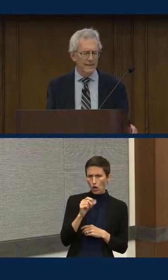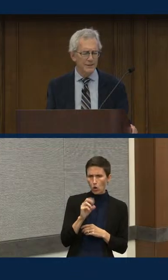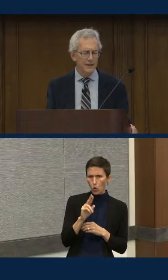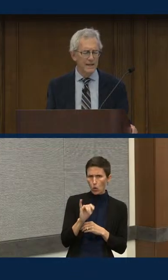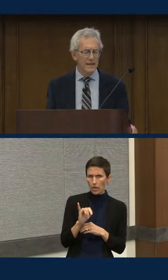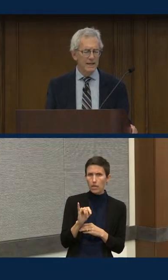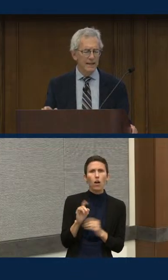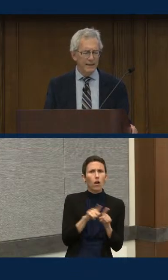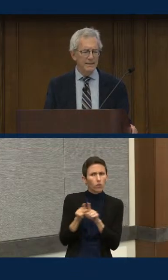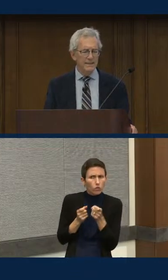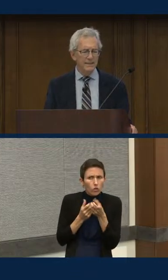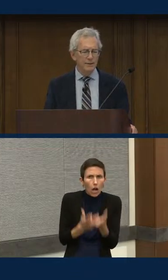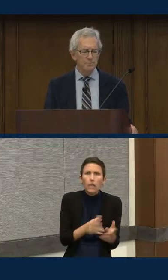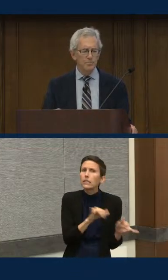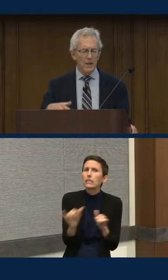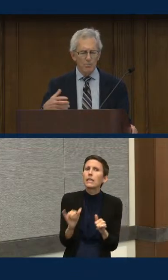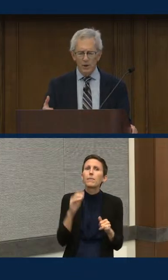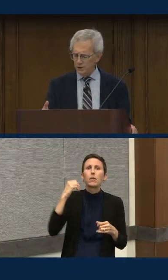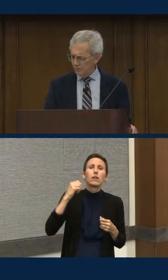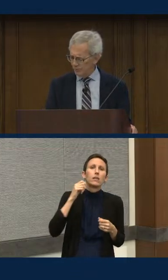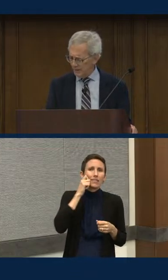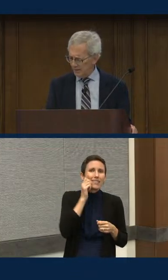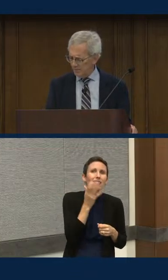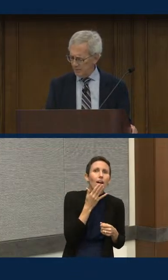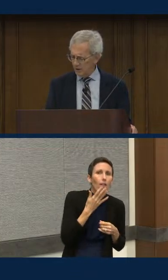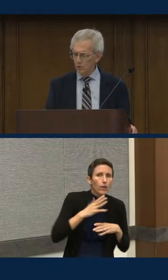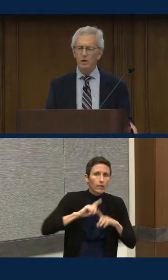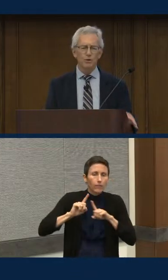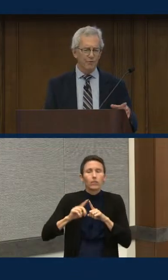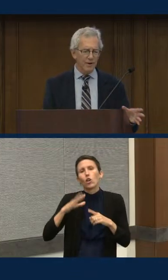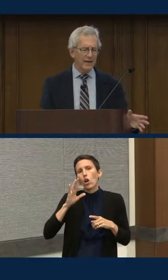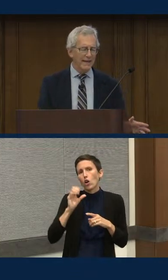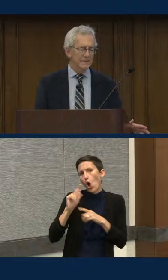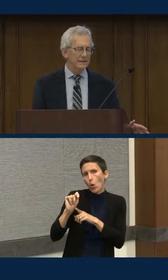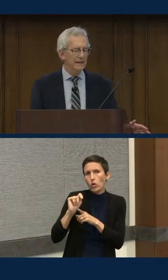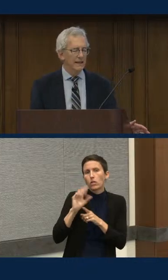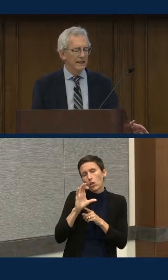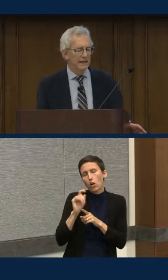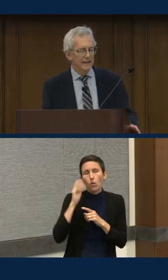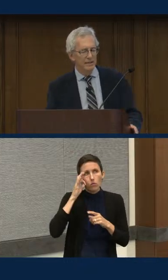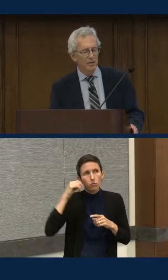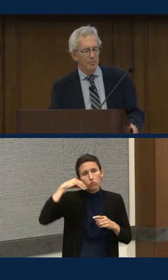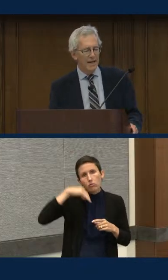with the code coloration and